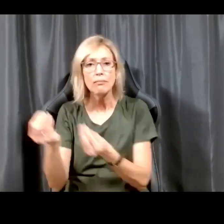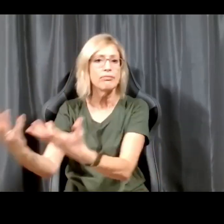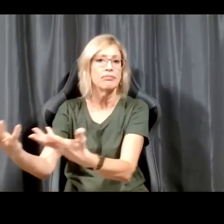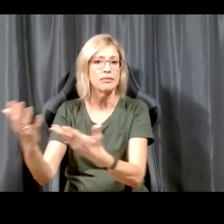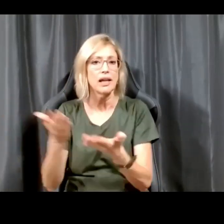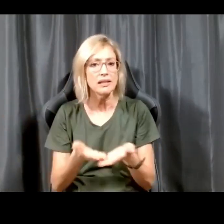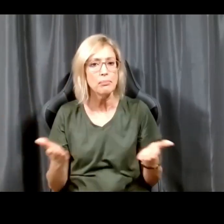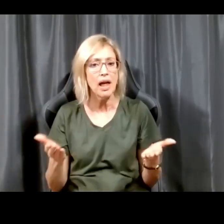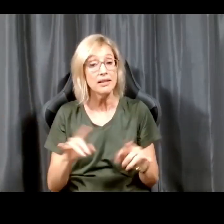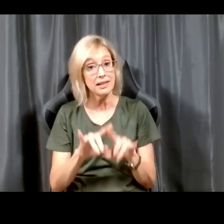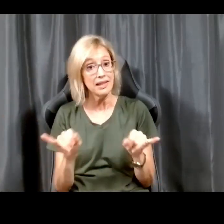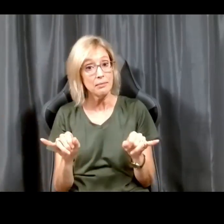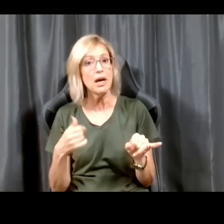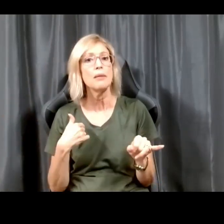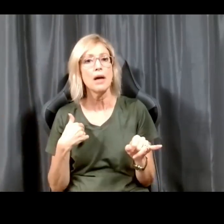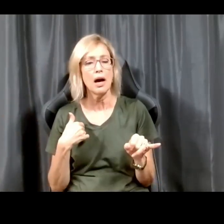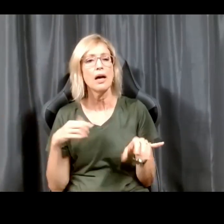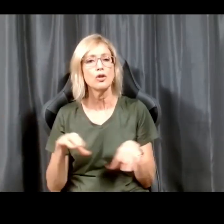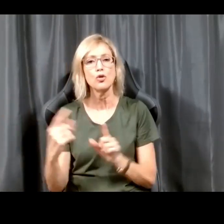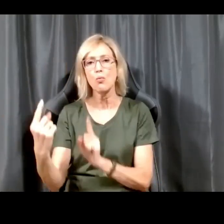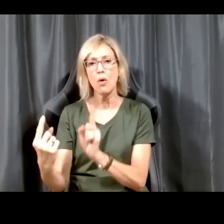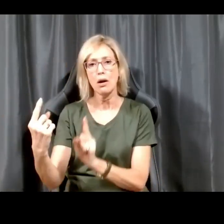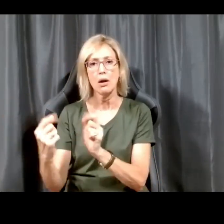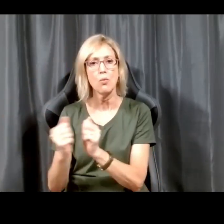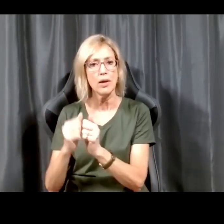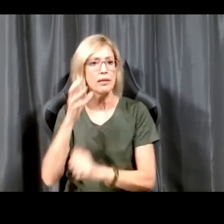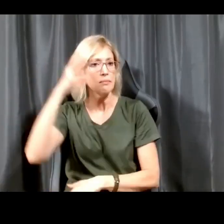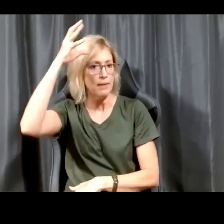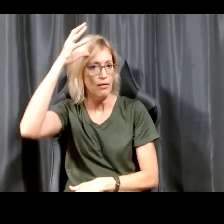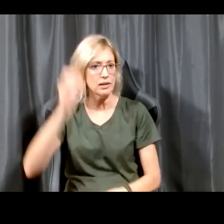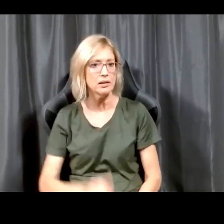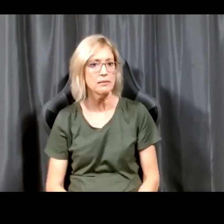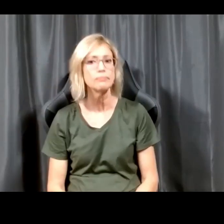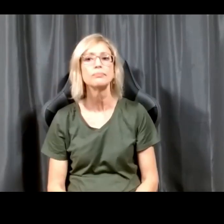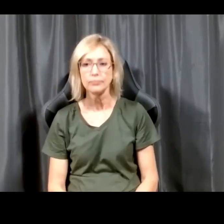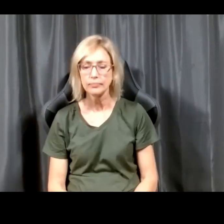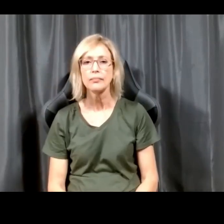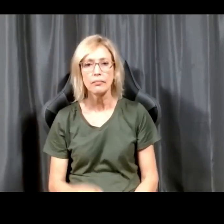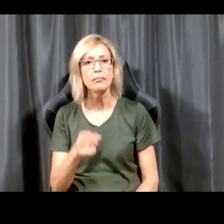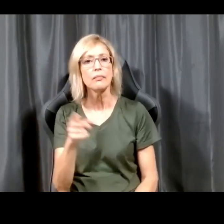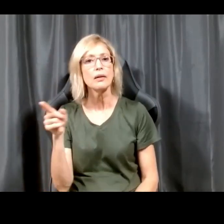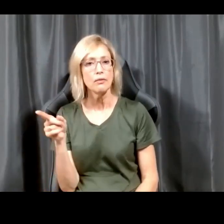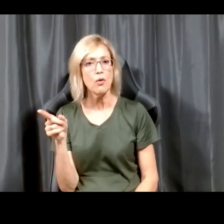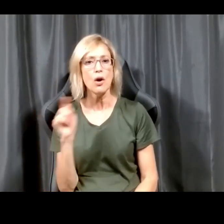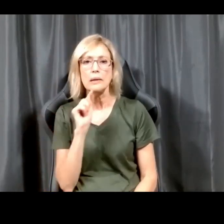At the same time, I do a one-on-one with the parents. »JENNIFER: Good. » olive: Very severe multiple